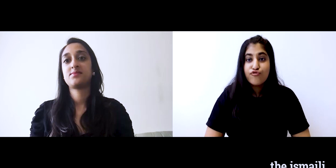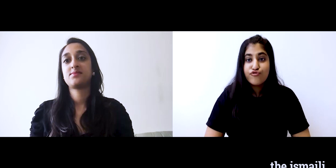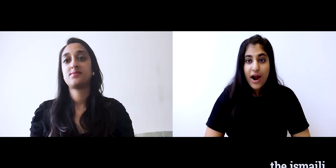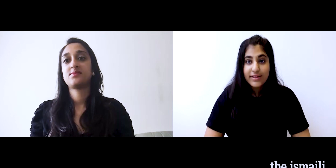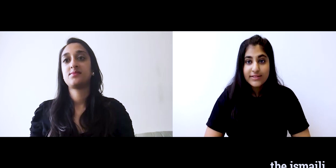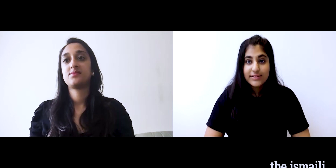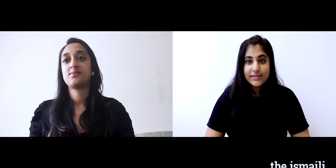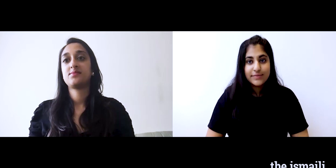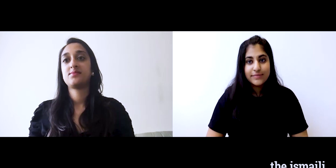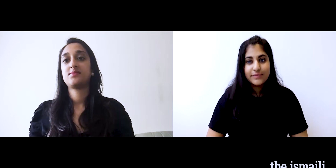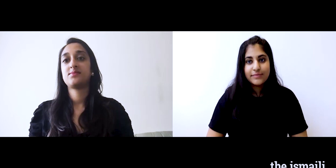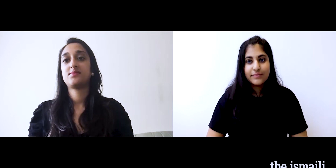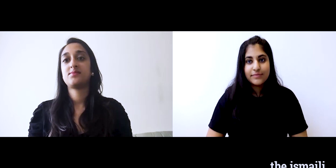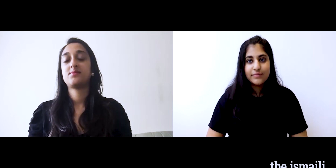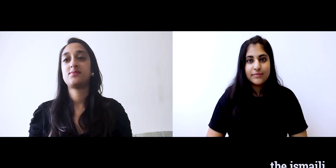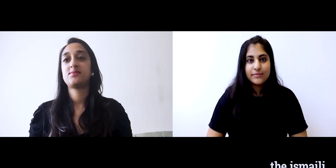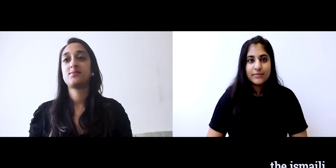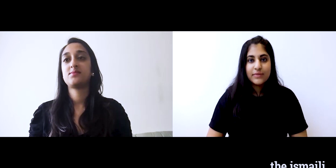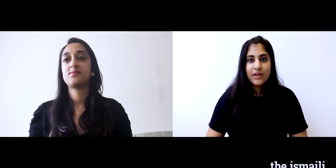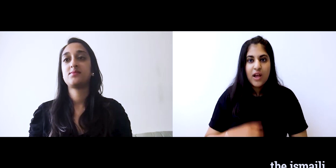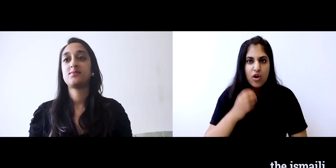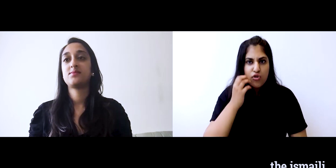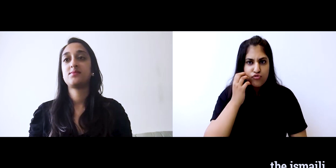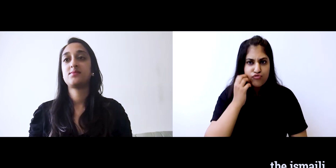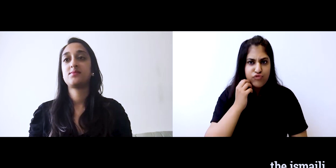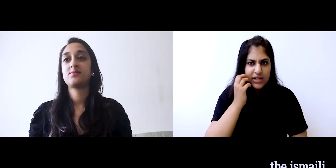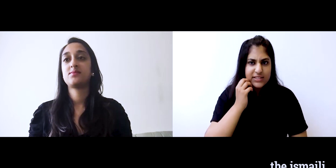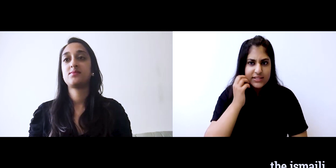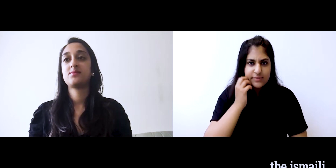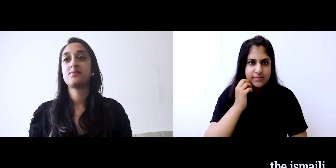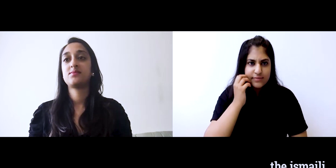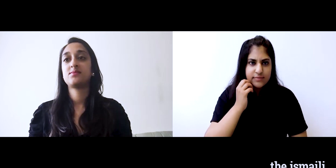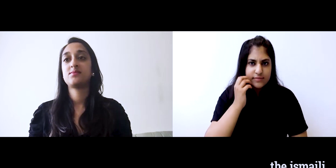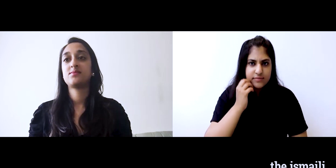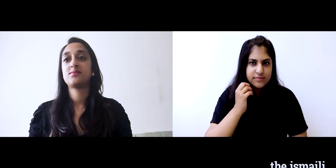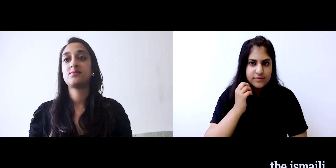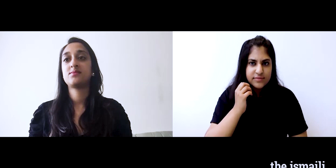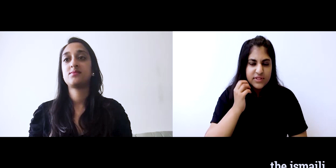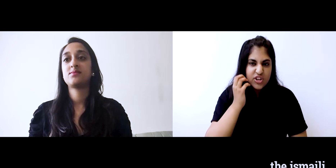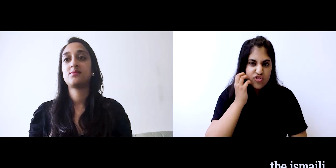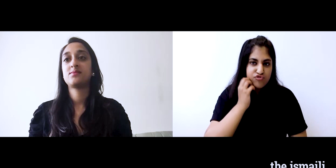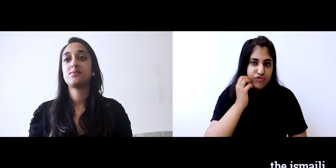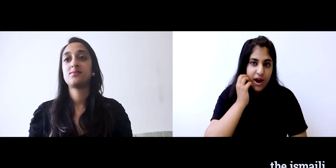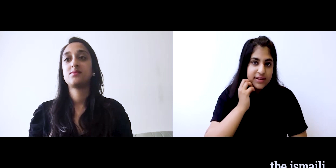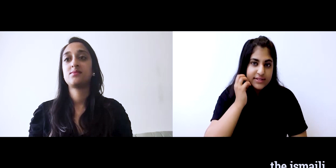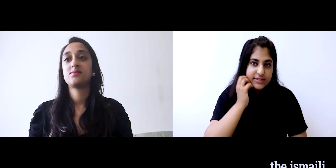Rice